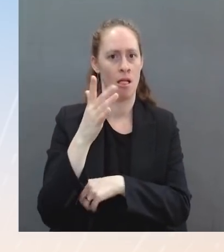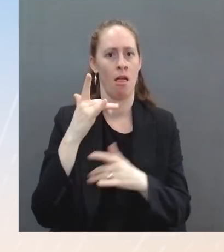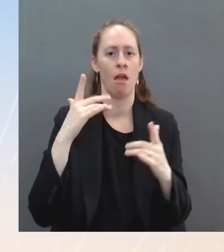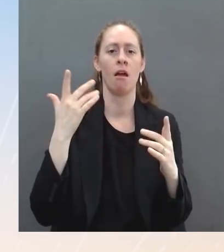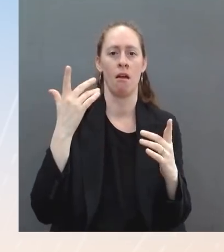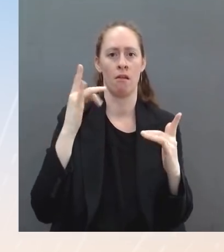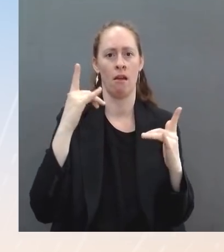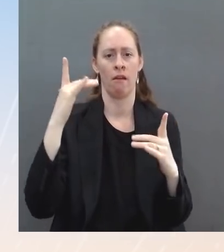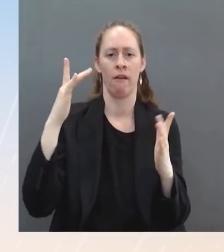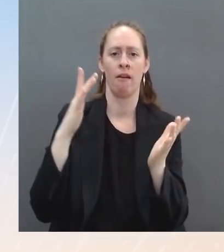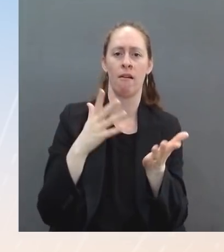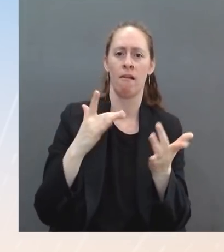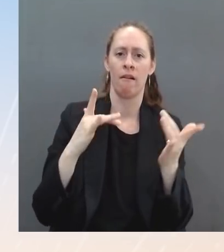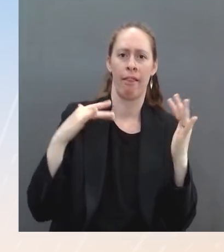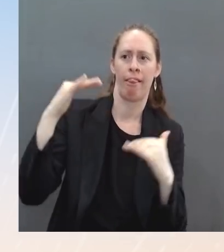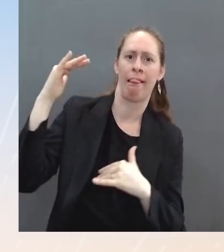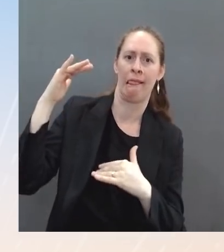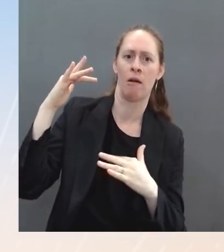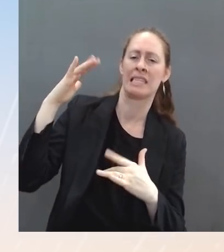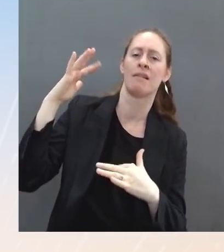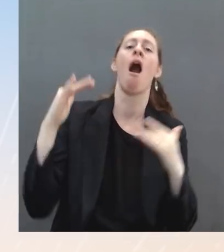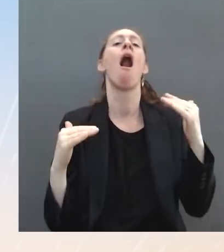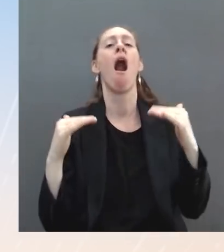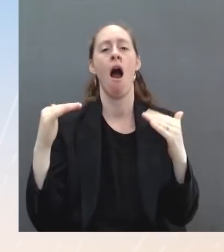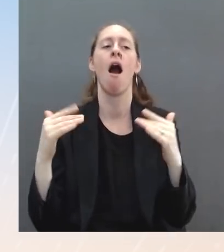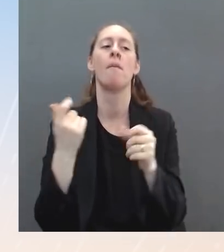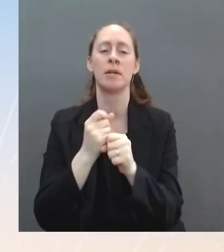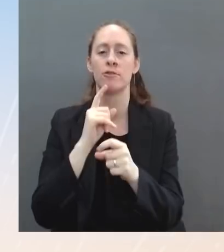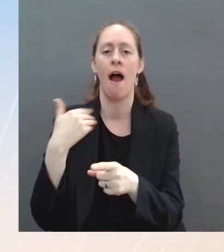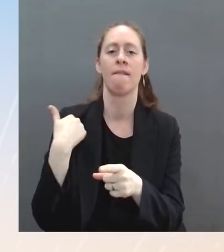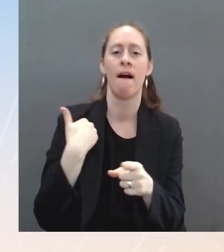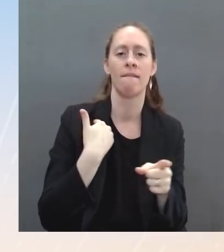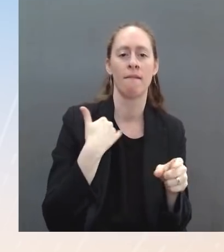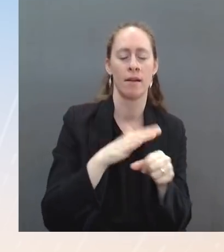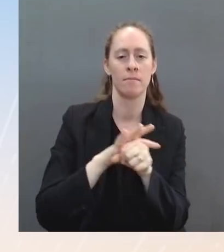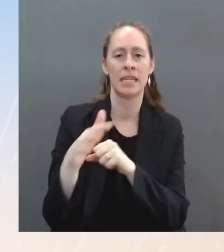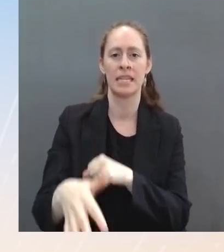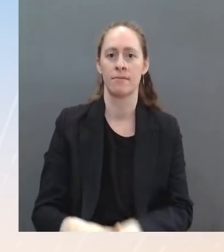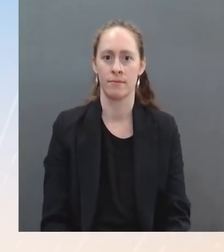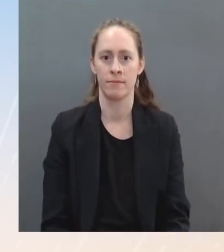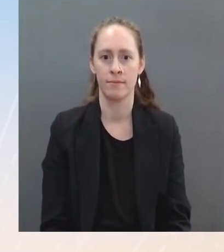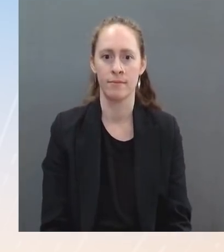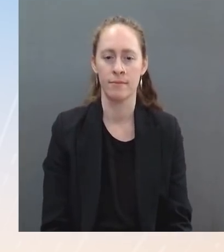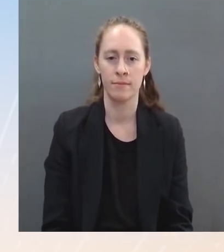from this announcement today is that President Biden is relentlessly focused on doing everything he can to ensure